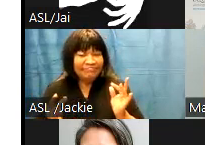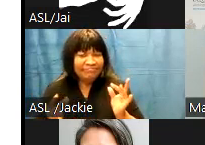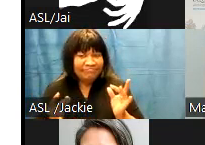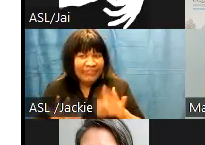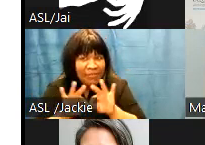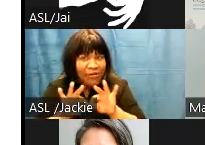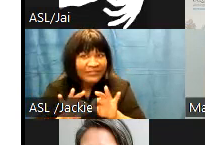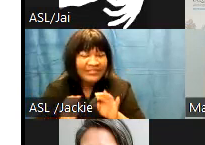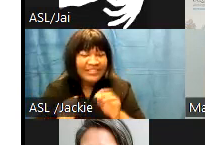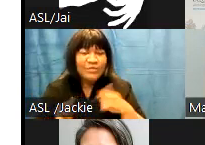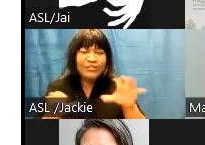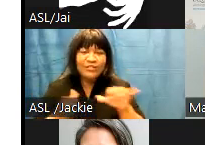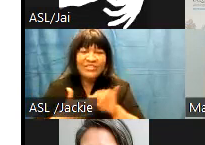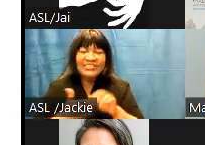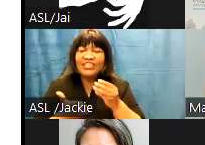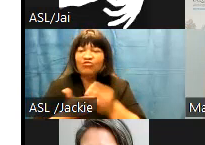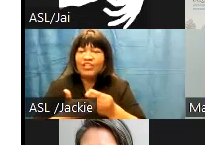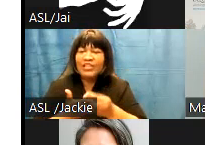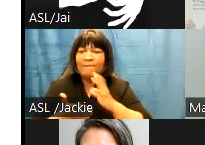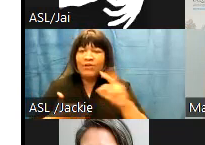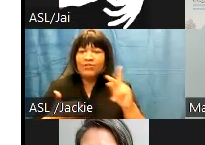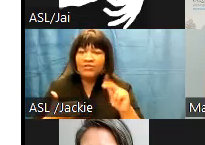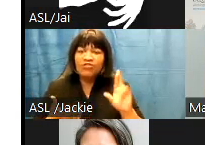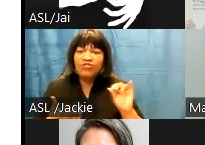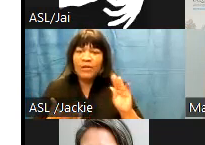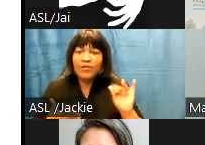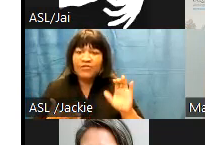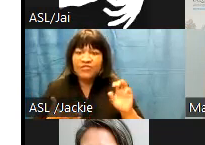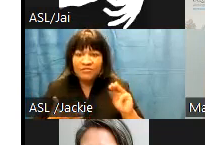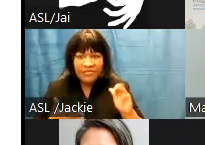We are doing this as a reimbursement. So agencies do need to provide the